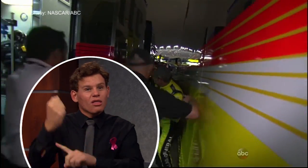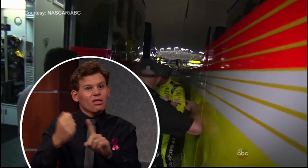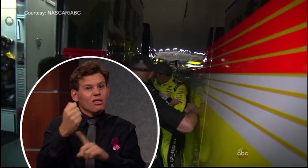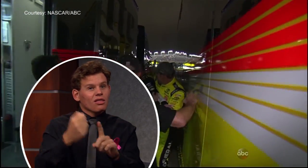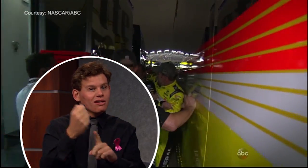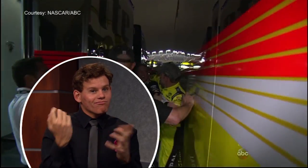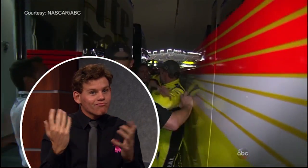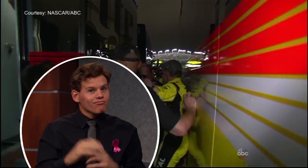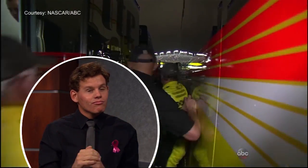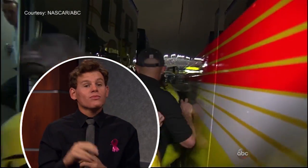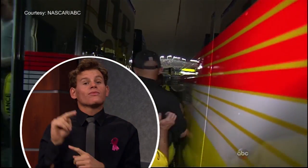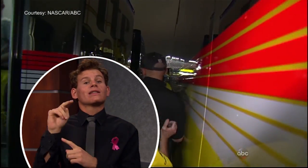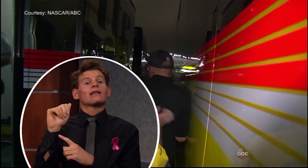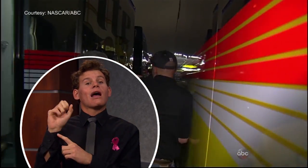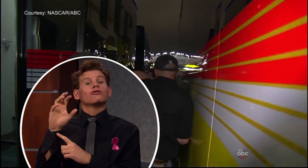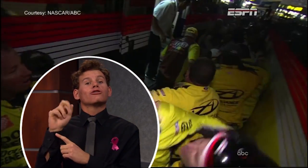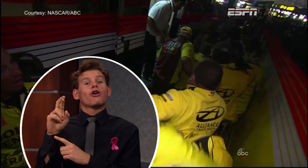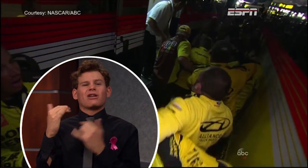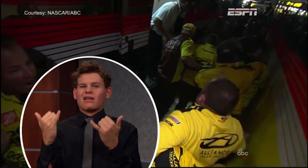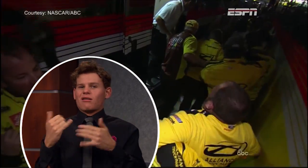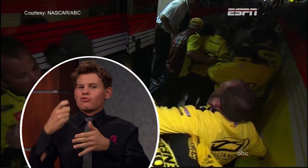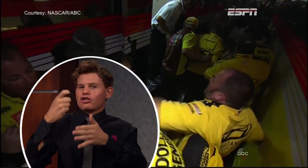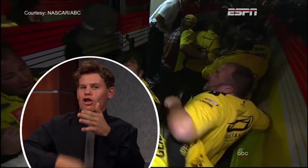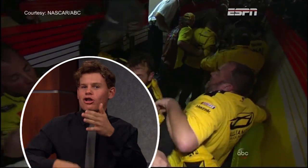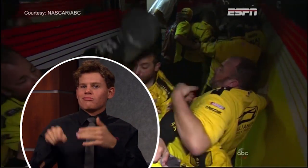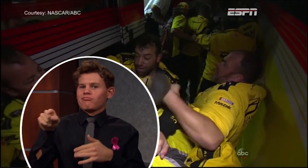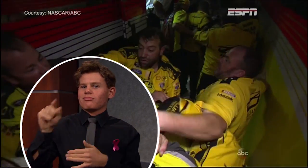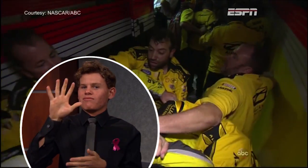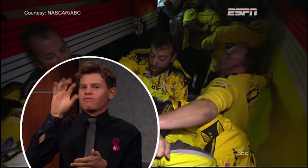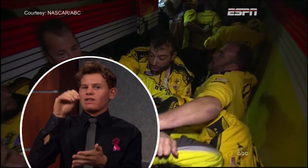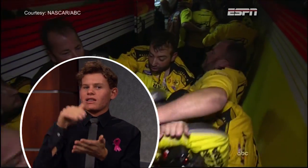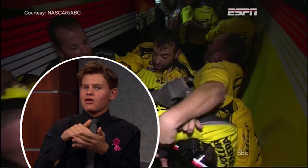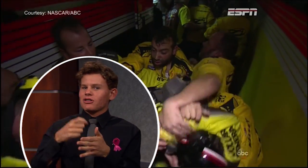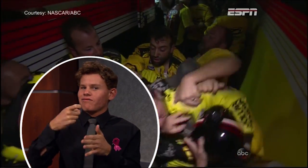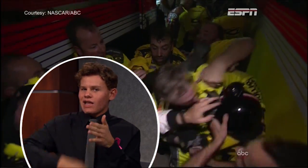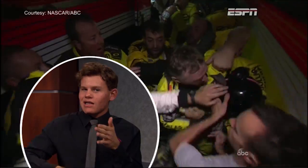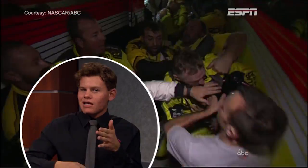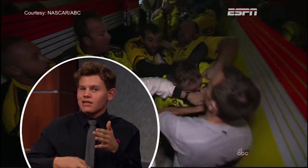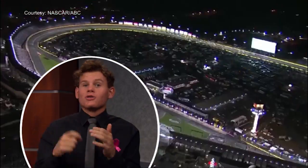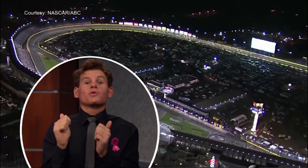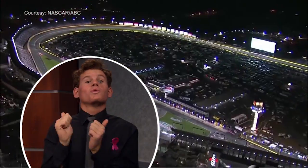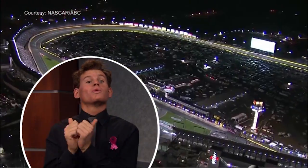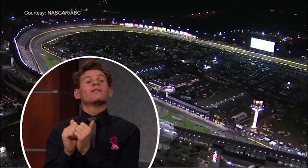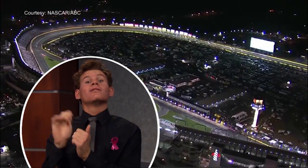another driver and throwing some punches. NASCAR is now charging him a 50-thousand-dollar